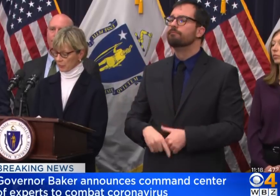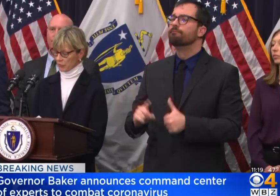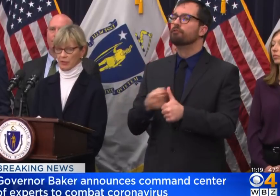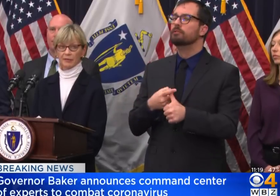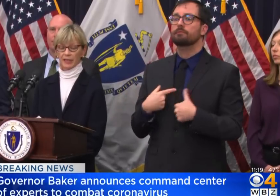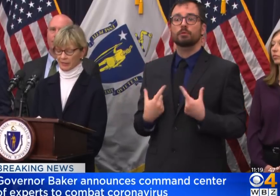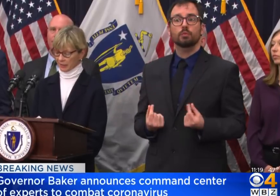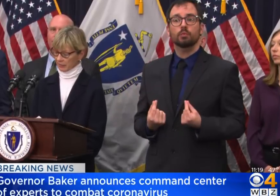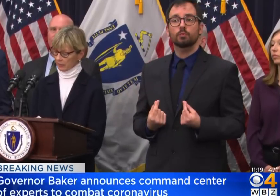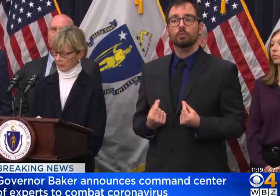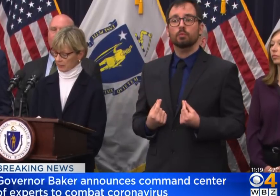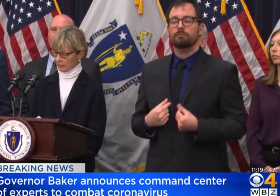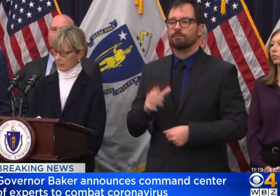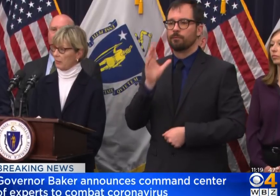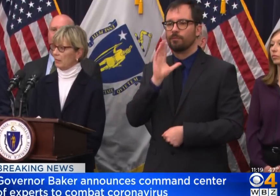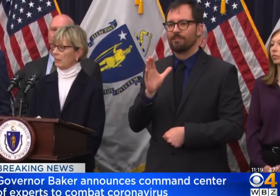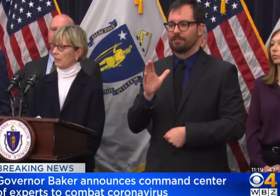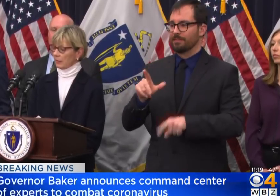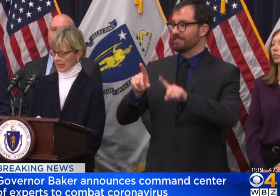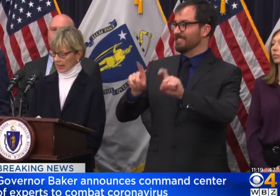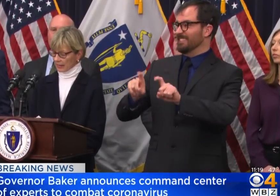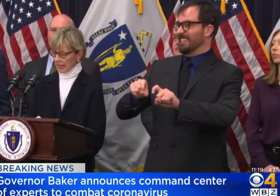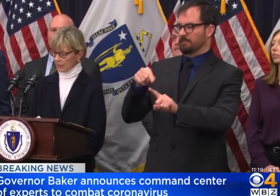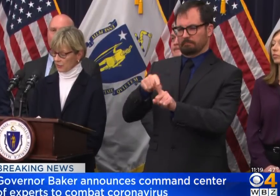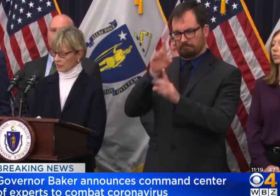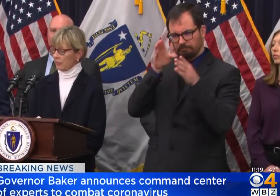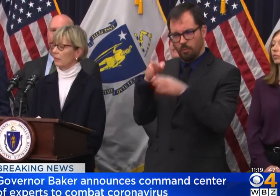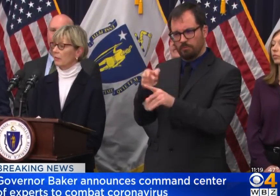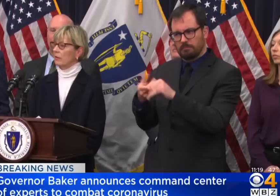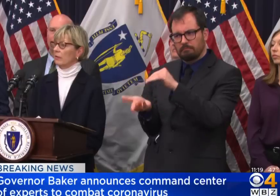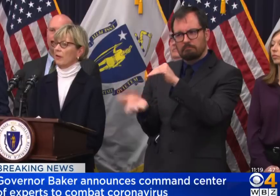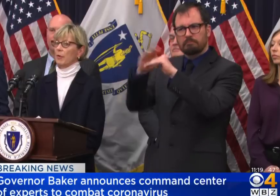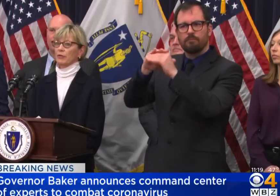TIME TO THIS RESPONSIBILITY. COMING OUT OF THE GATES, OUR